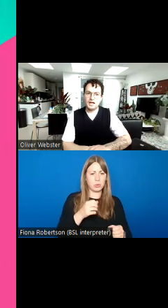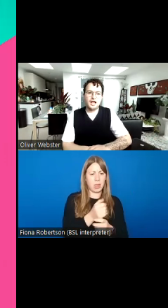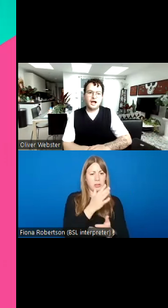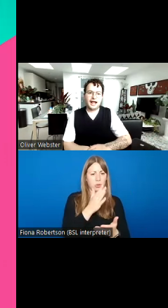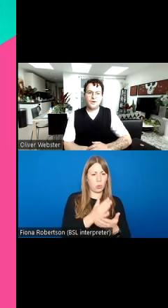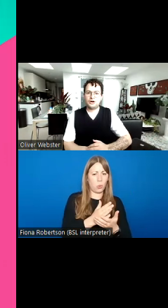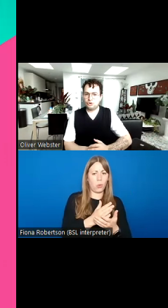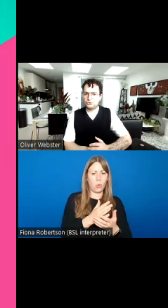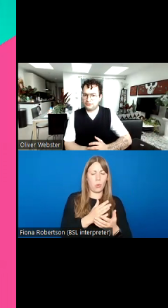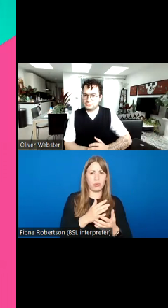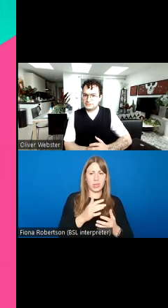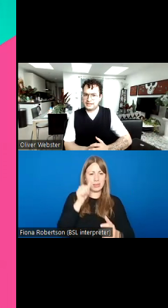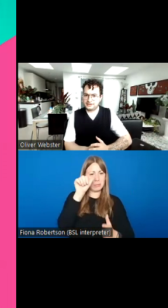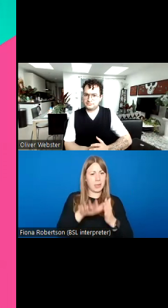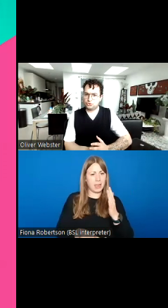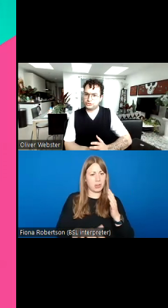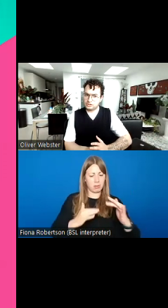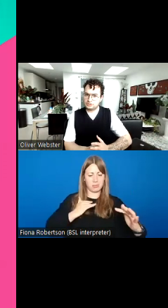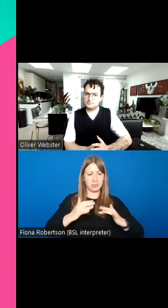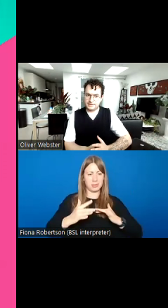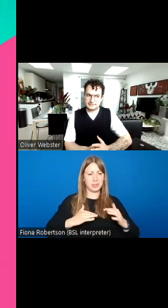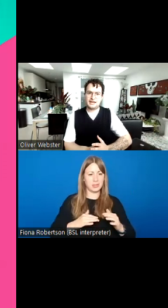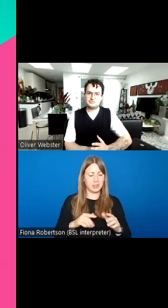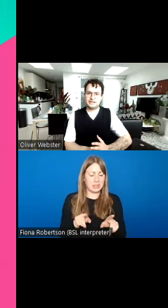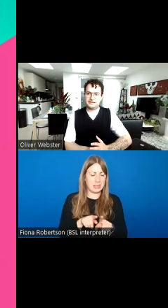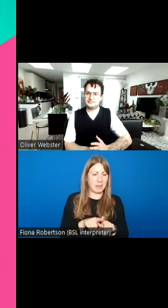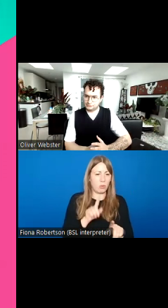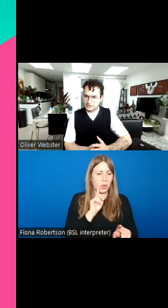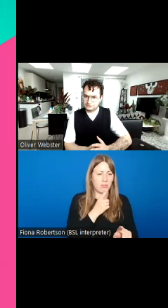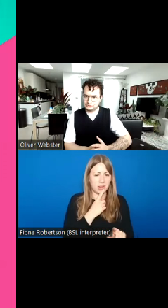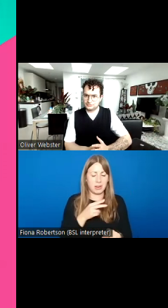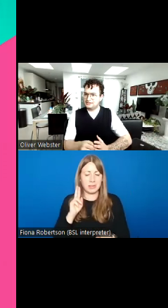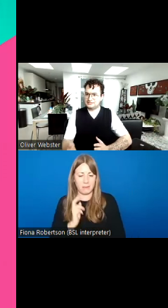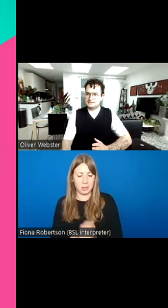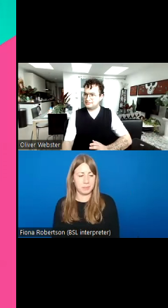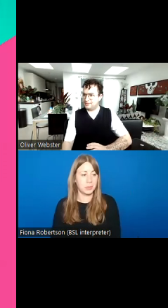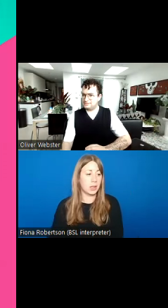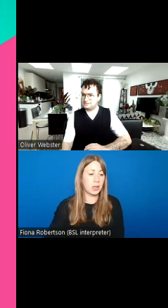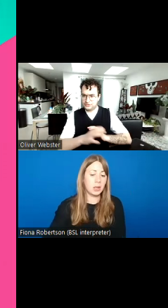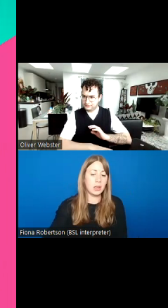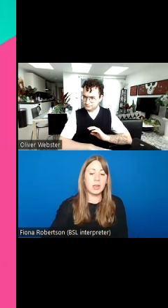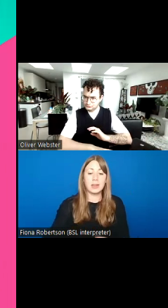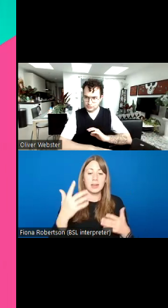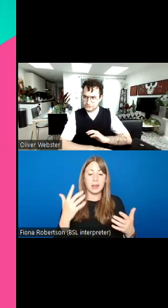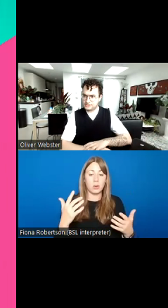How are cultural references, idioms, or jargon best handled in subtitles? This is the same as the previous question.